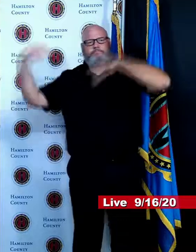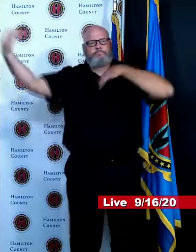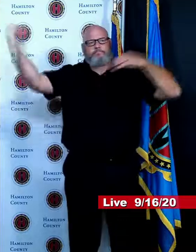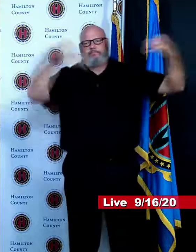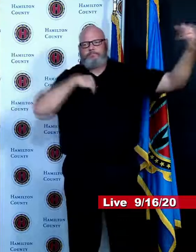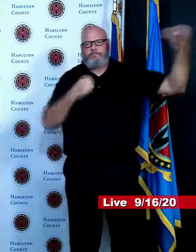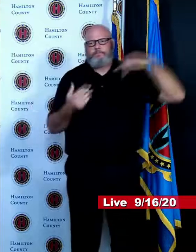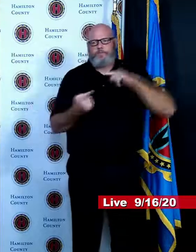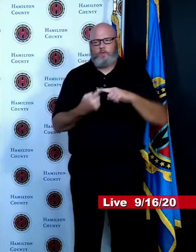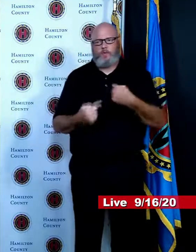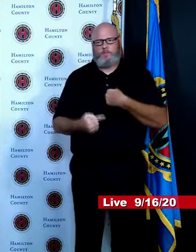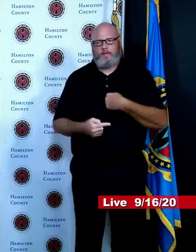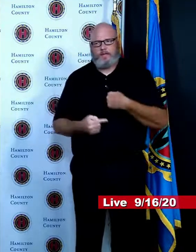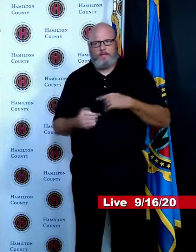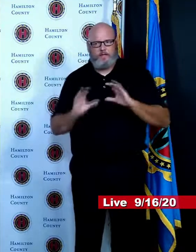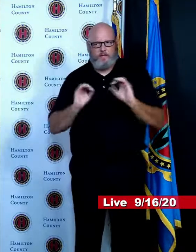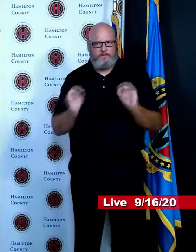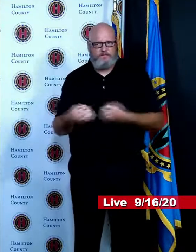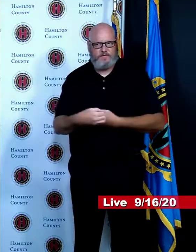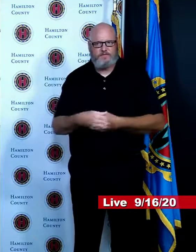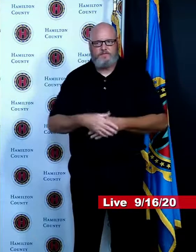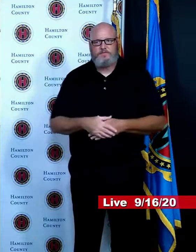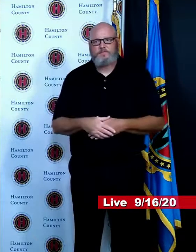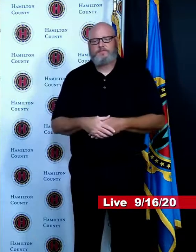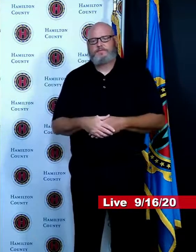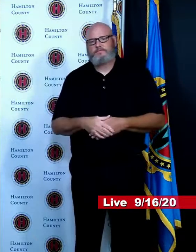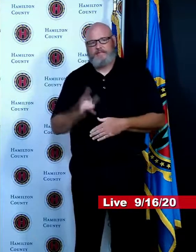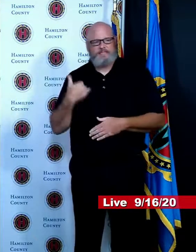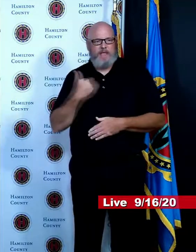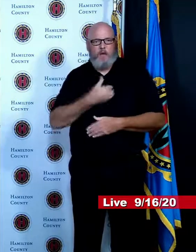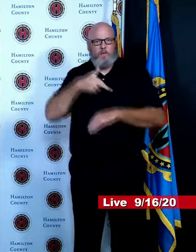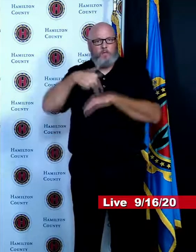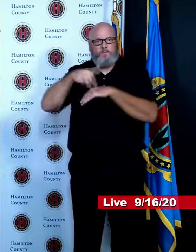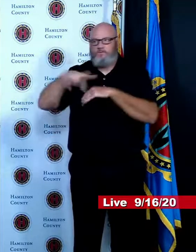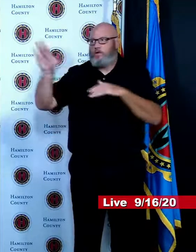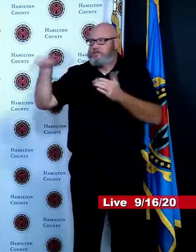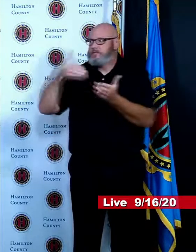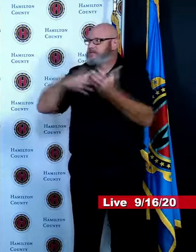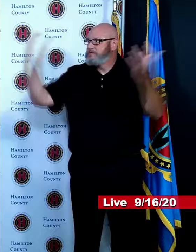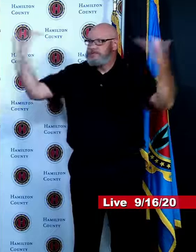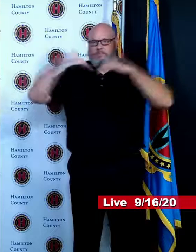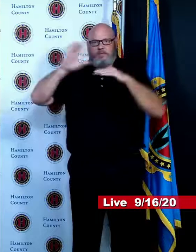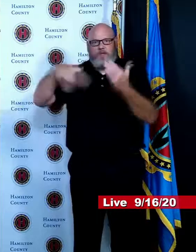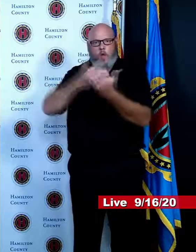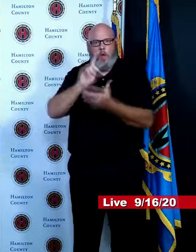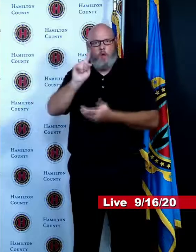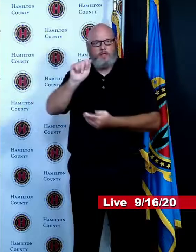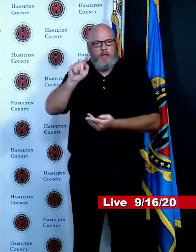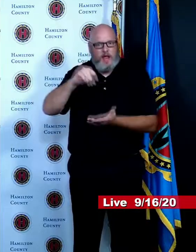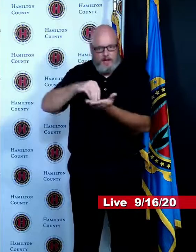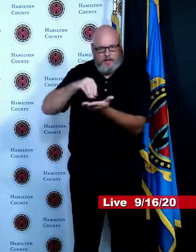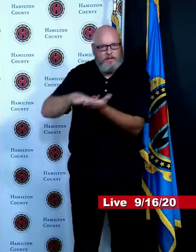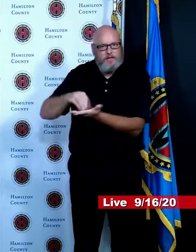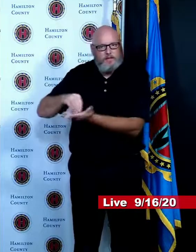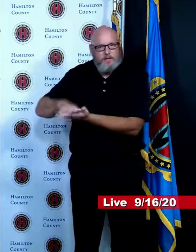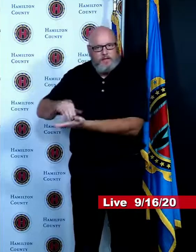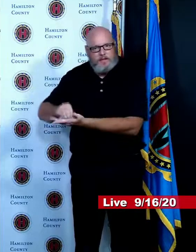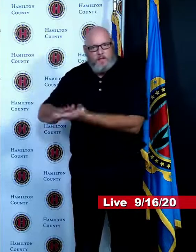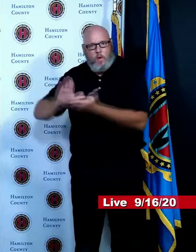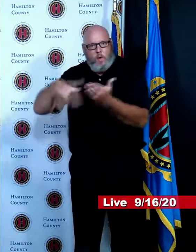and we take pride in that and so there's some fluctuation that is magnified outside the county by patients that we share